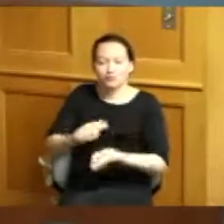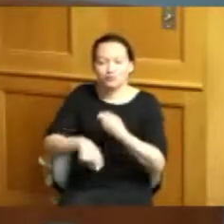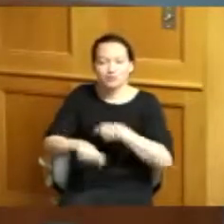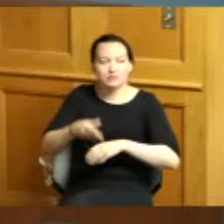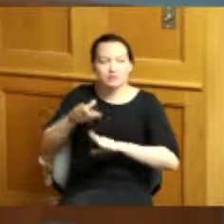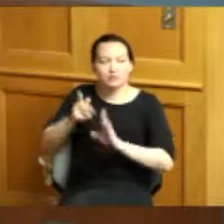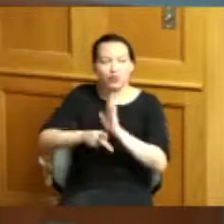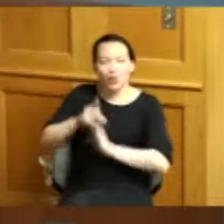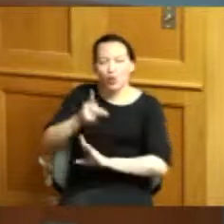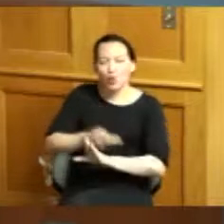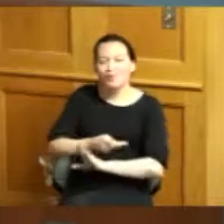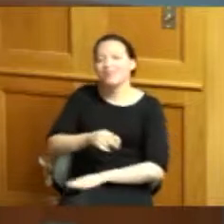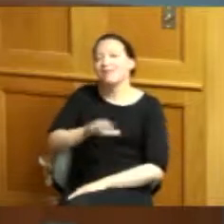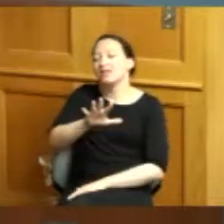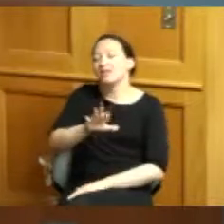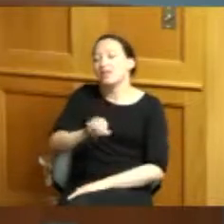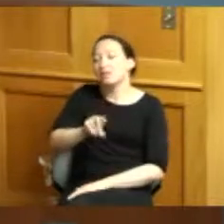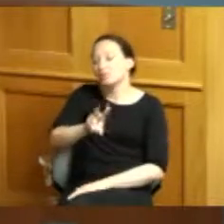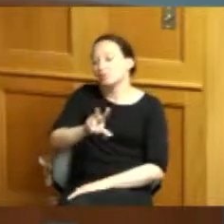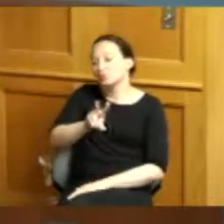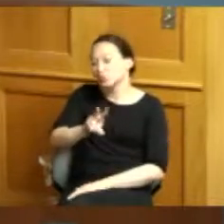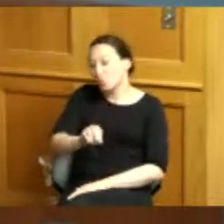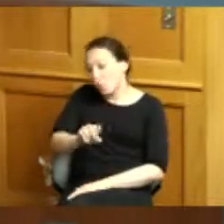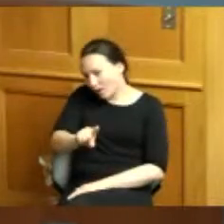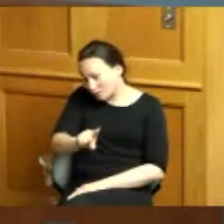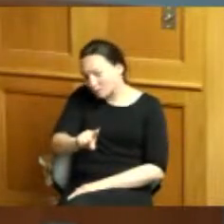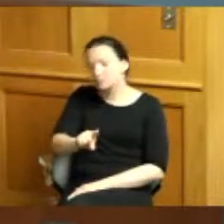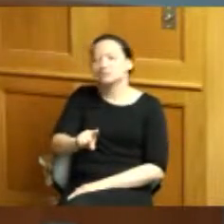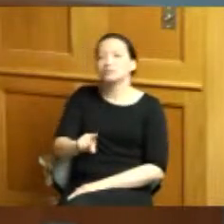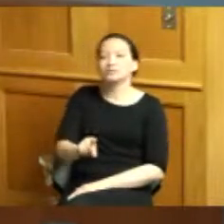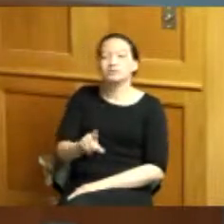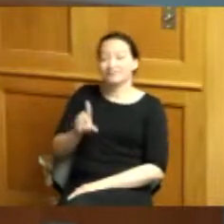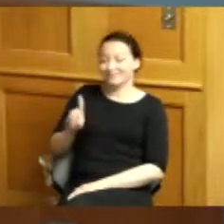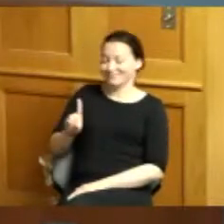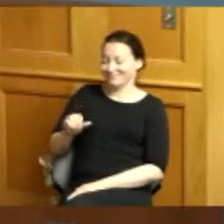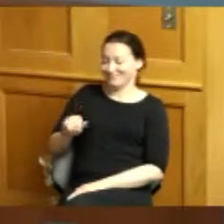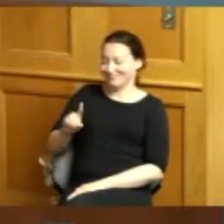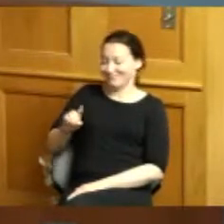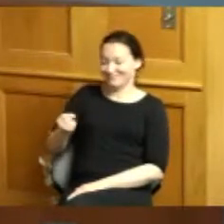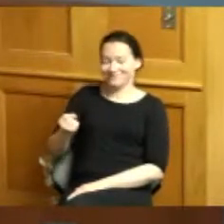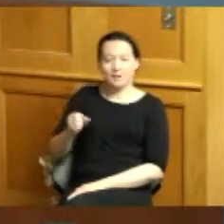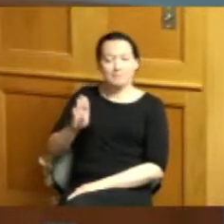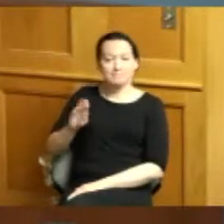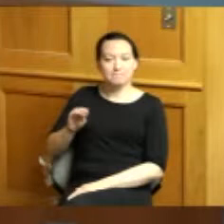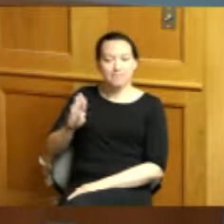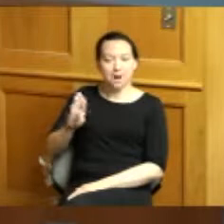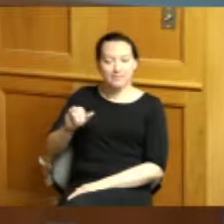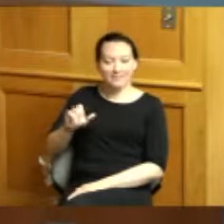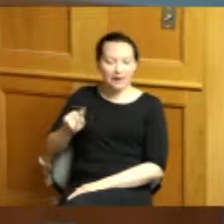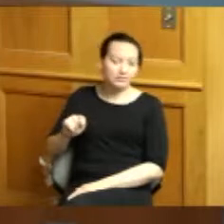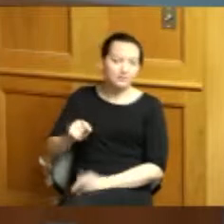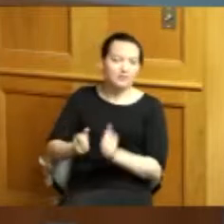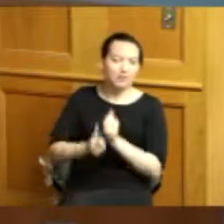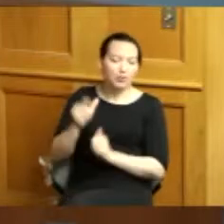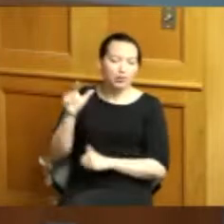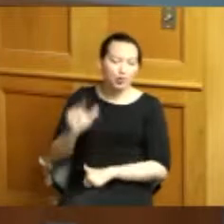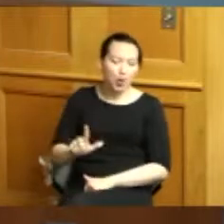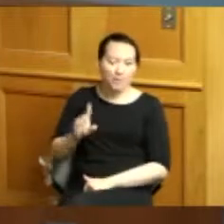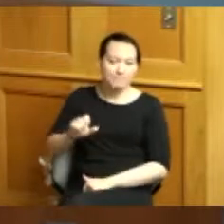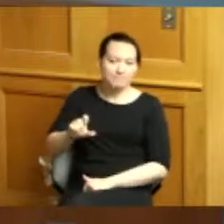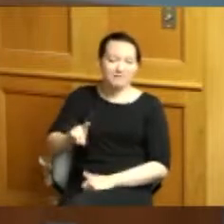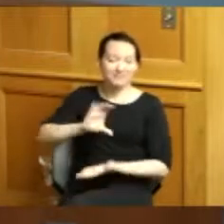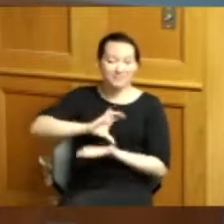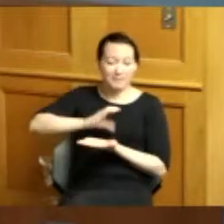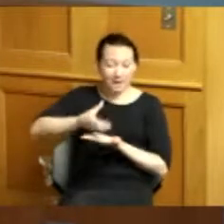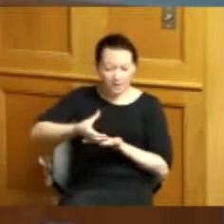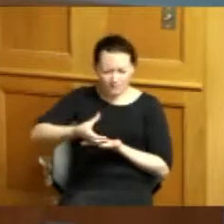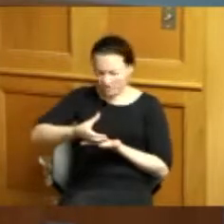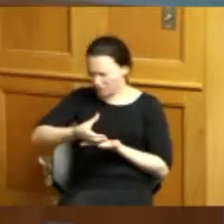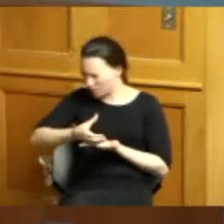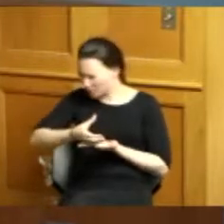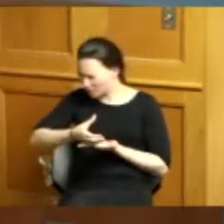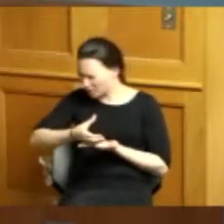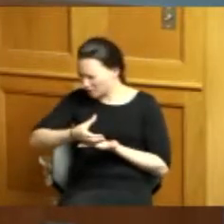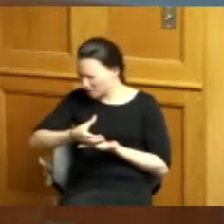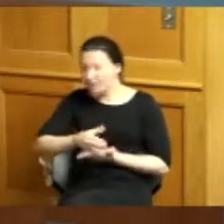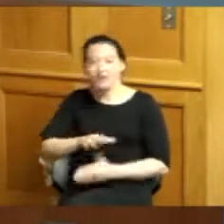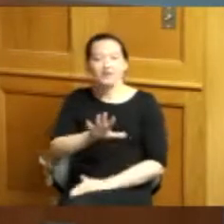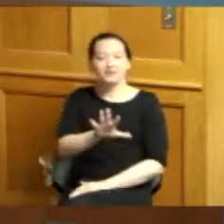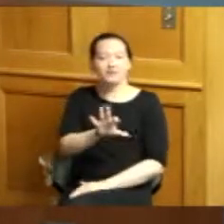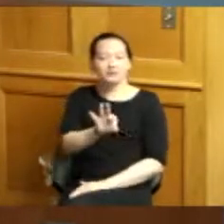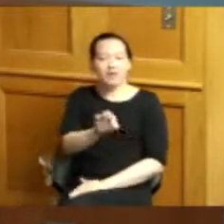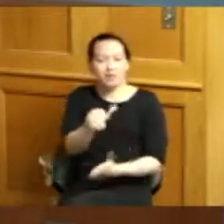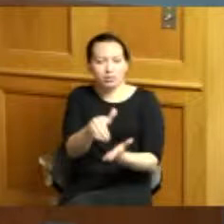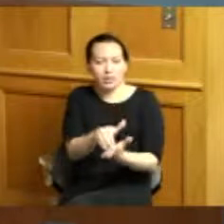is Project 502 201 dad's Bobcat was low bidder with a bid of fifty nine thousand four hundred